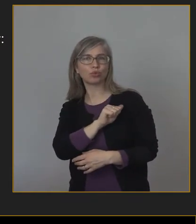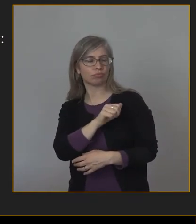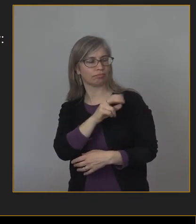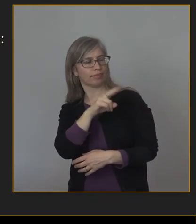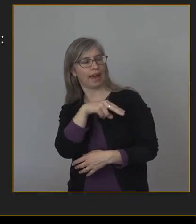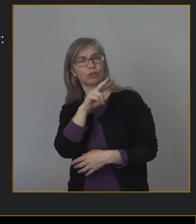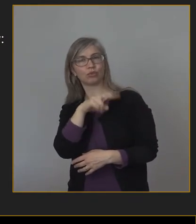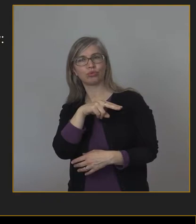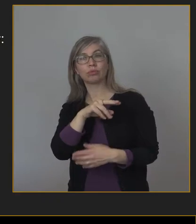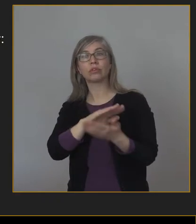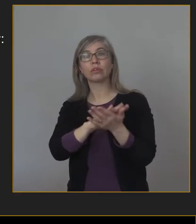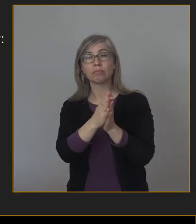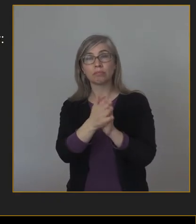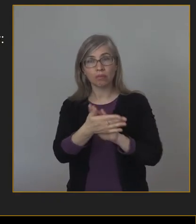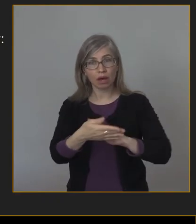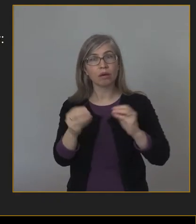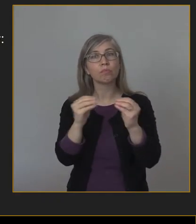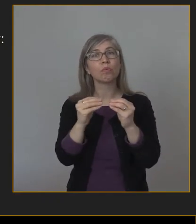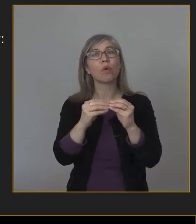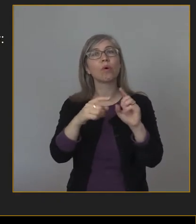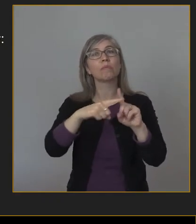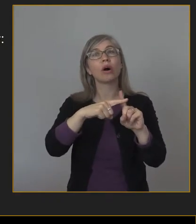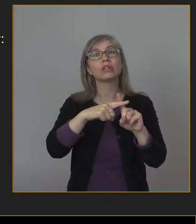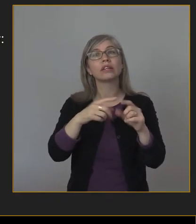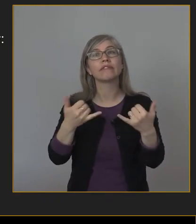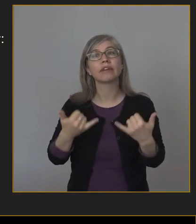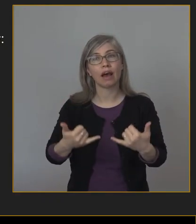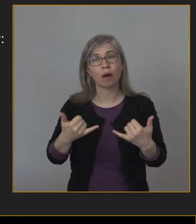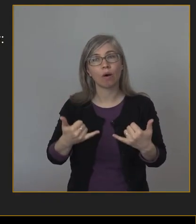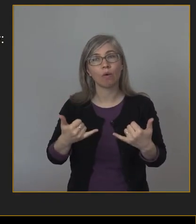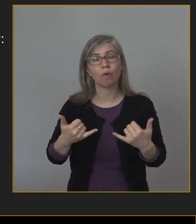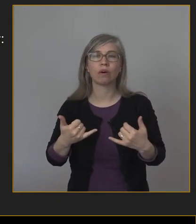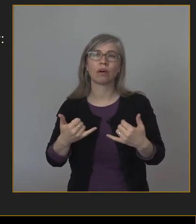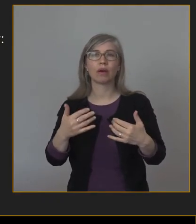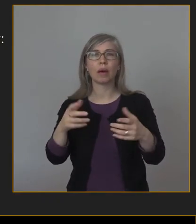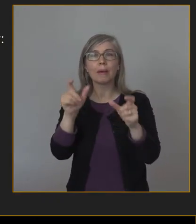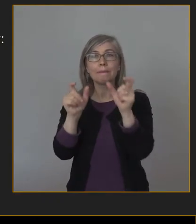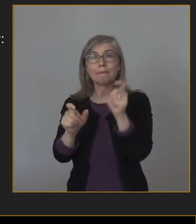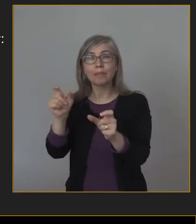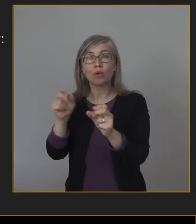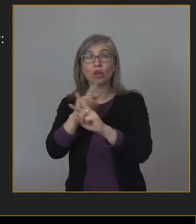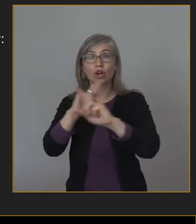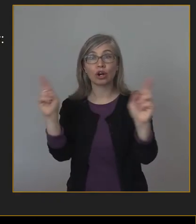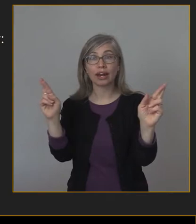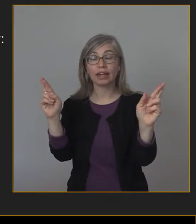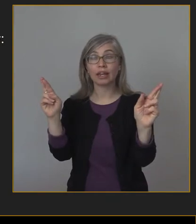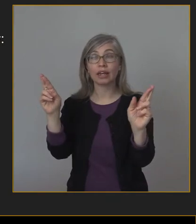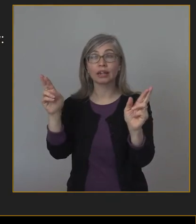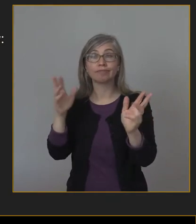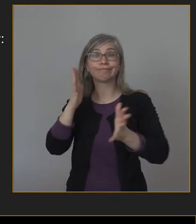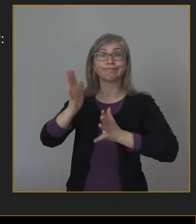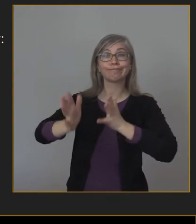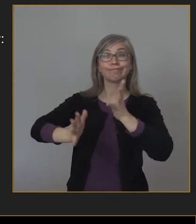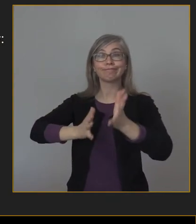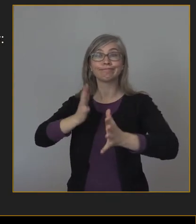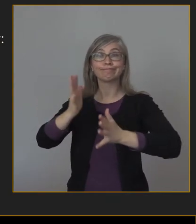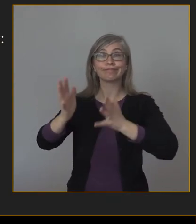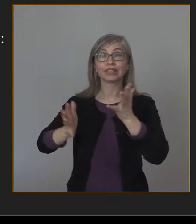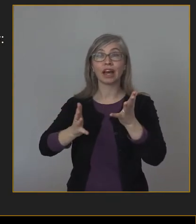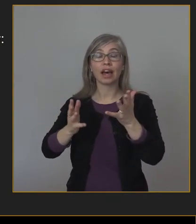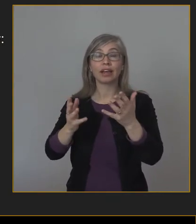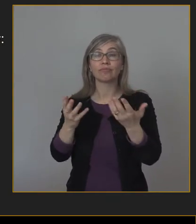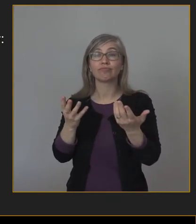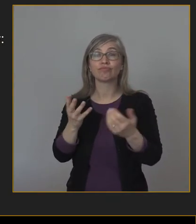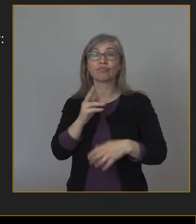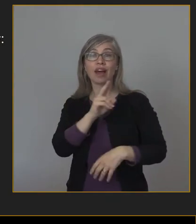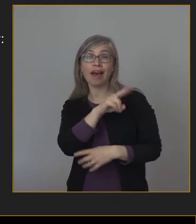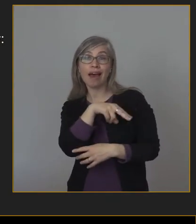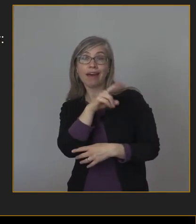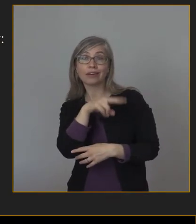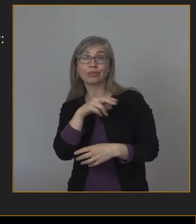...including a willingness to to use sign language.